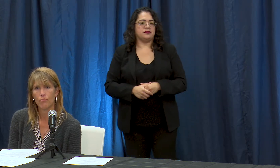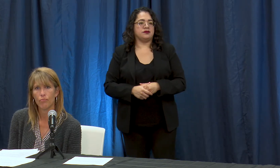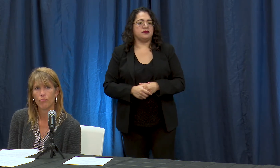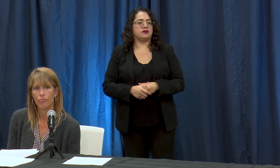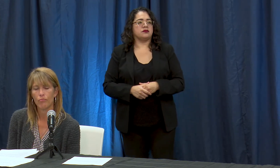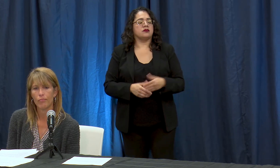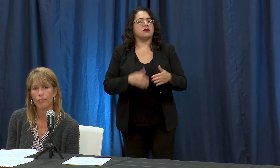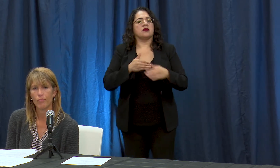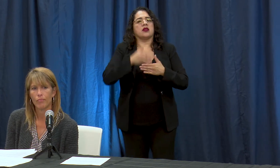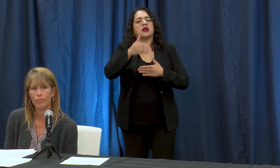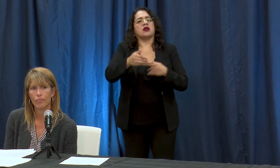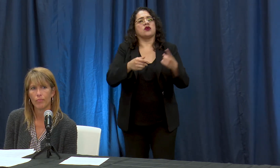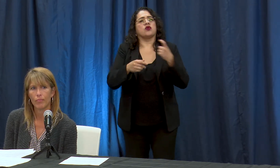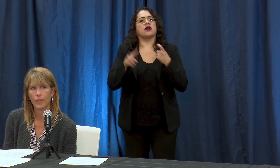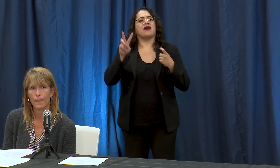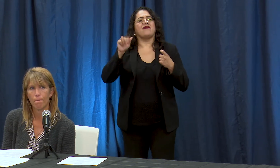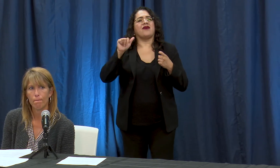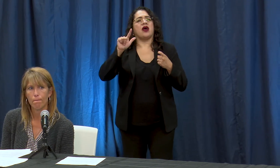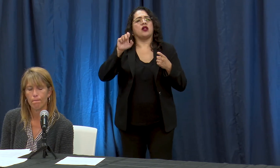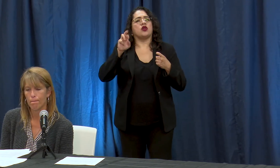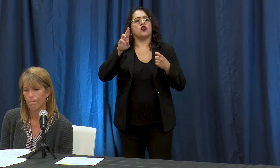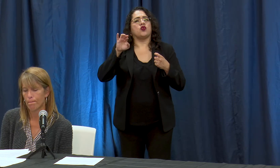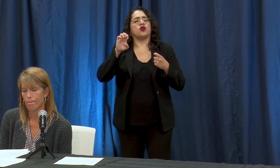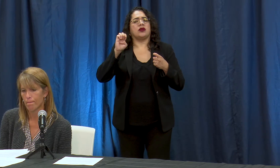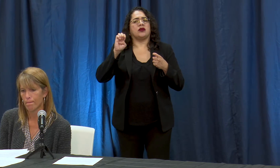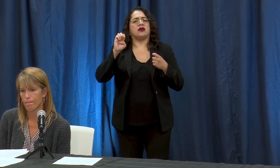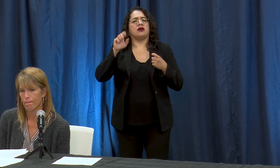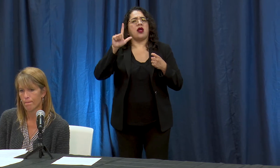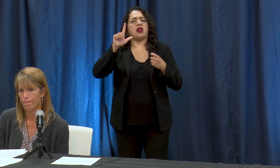next question will be from Valerie from Long Beach Post, go ahead Valerie. Hey so